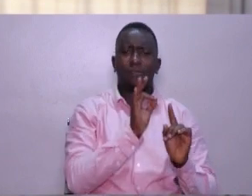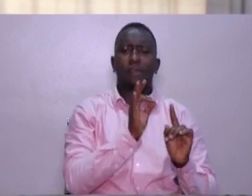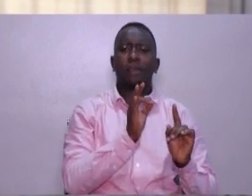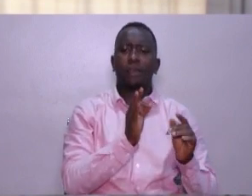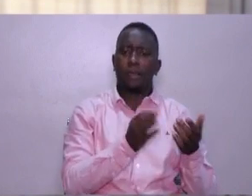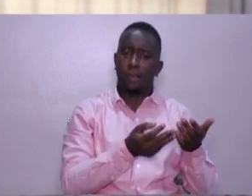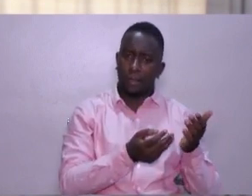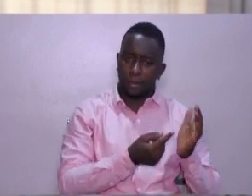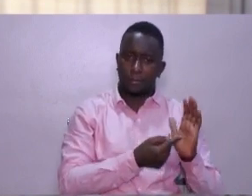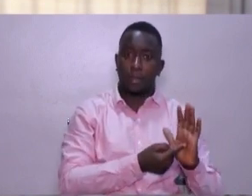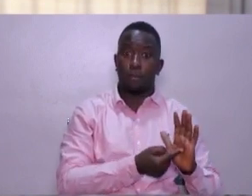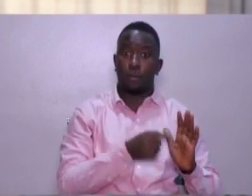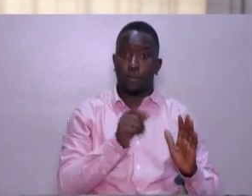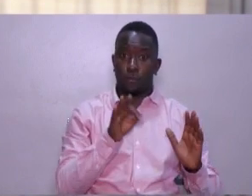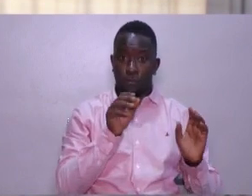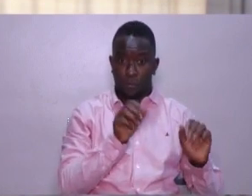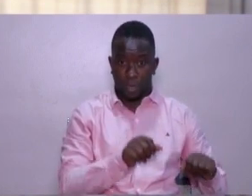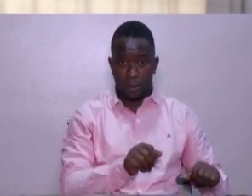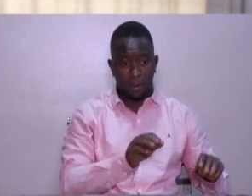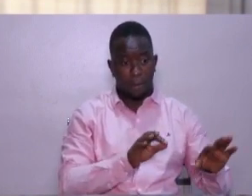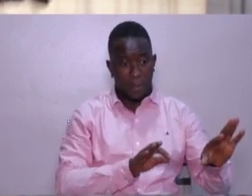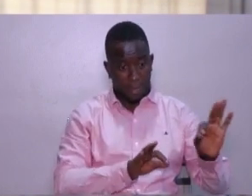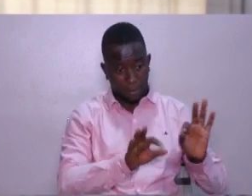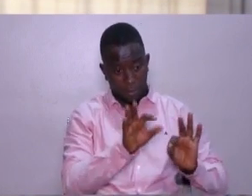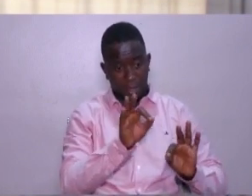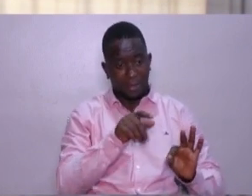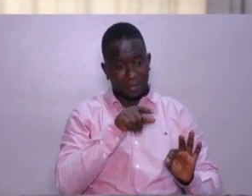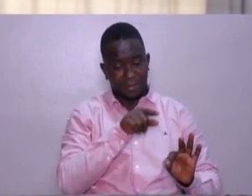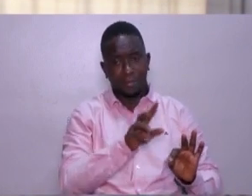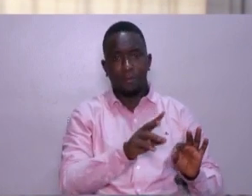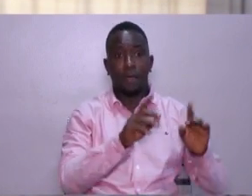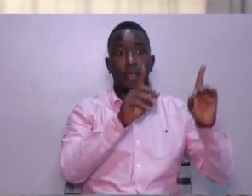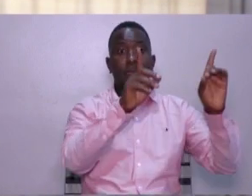if you are able to pick if it is an image give the image